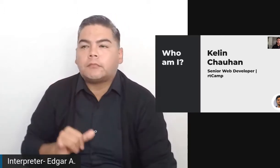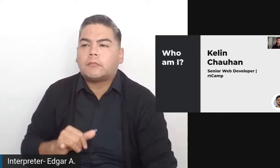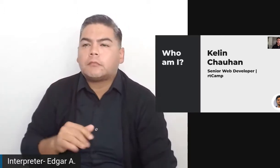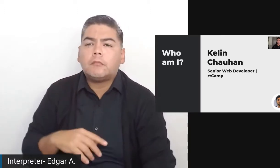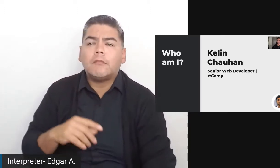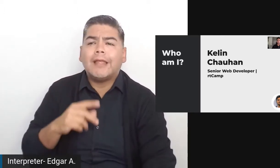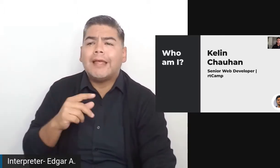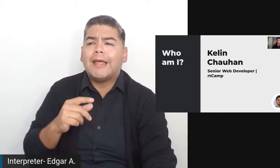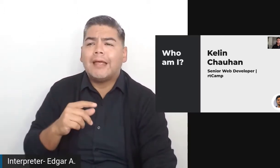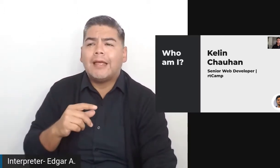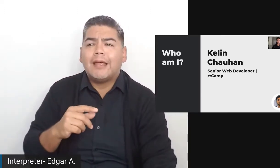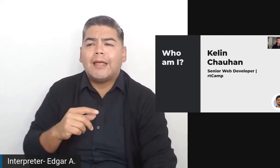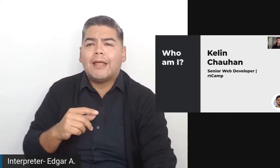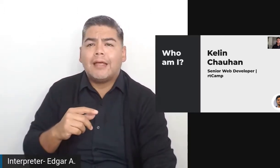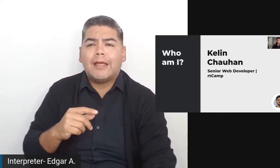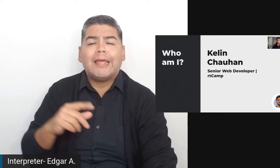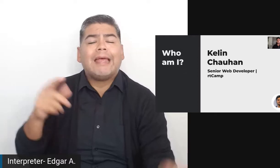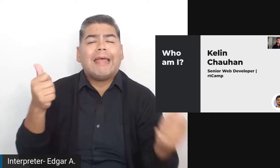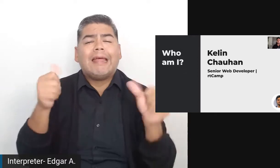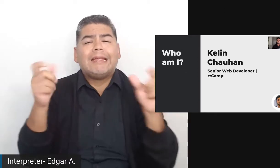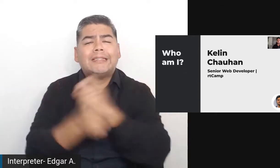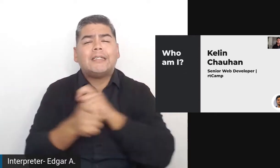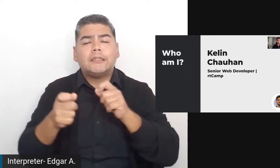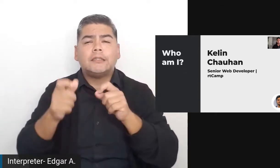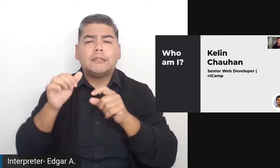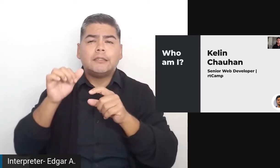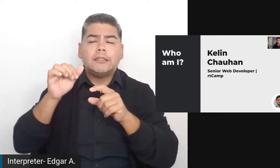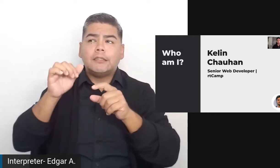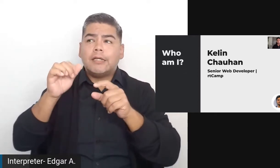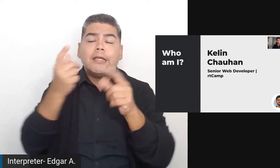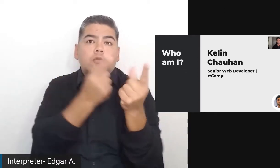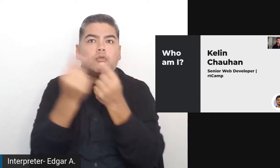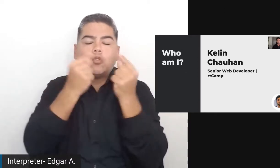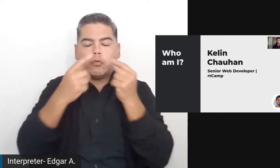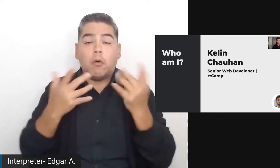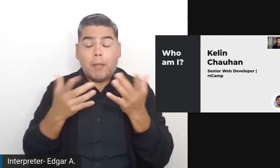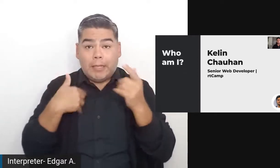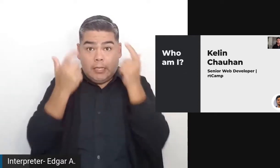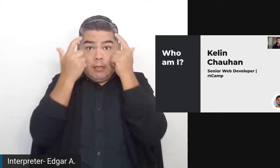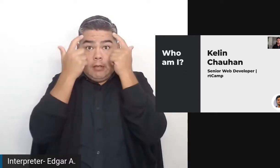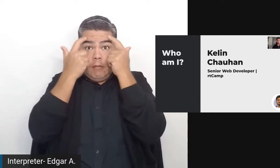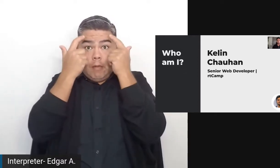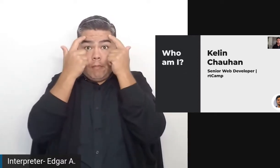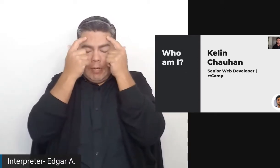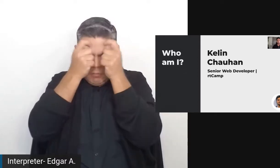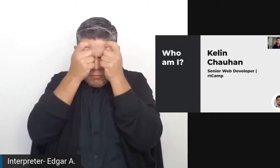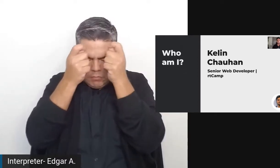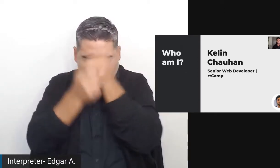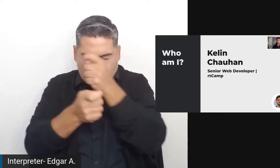in practices you need to make, and what kind of changes in your mindset that you need to make in order to make sure that you are containing [phonetic]